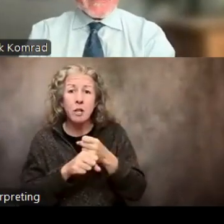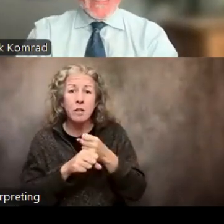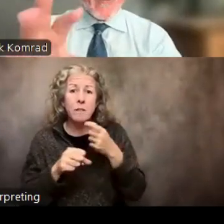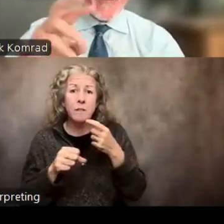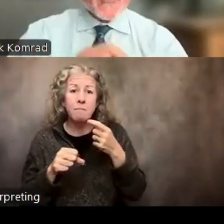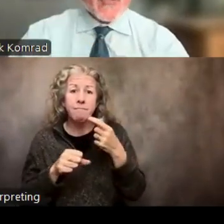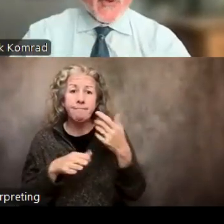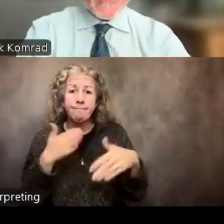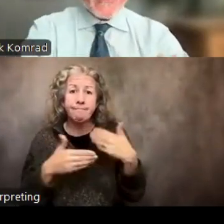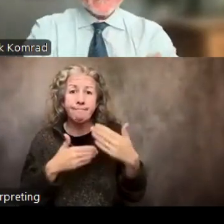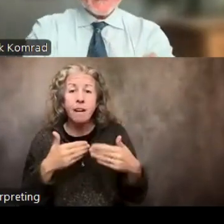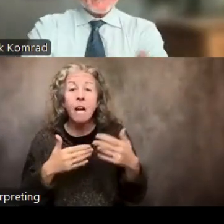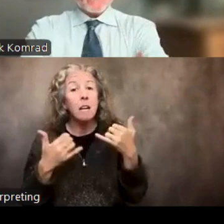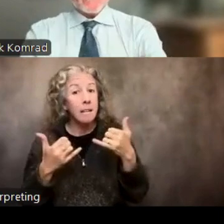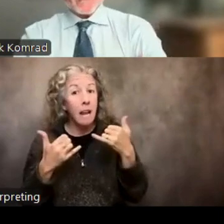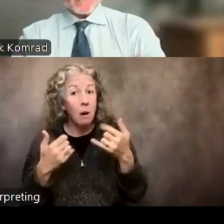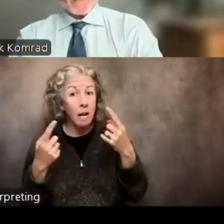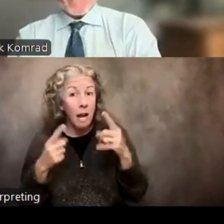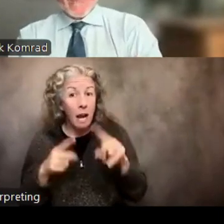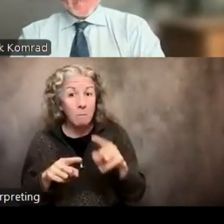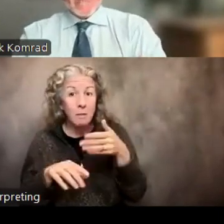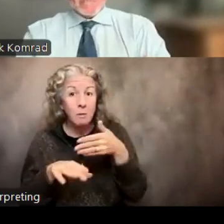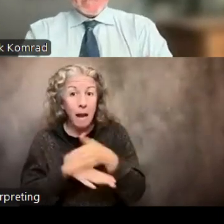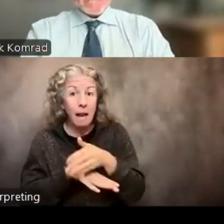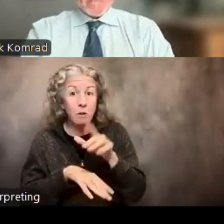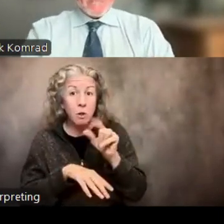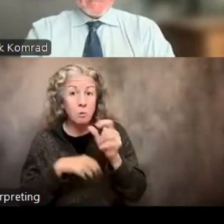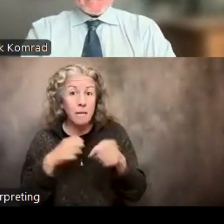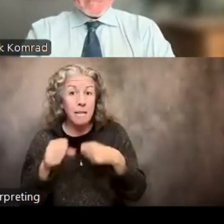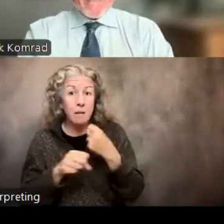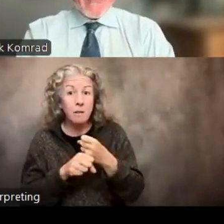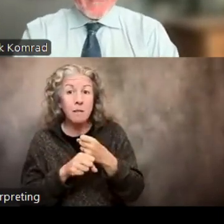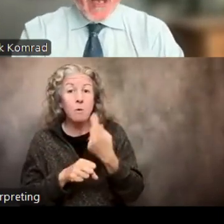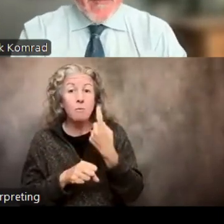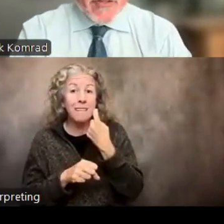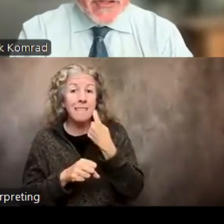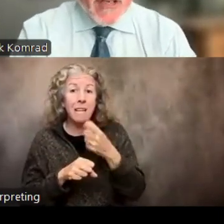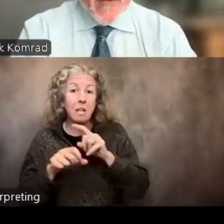now after 20 years, a recent survey said 75% of all